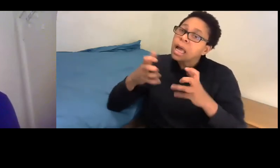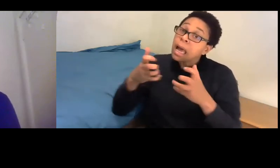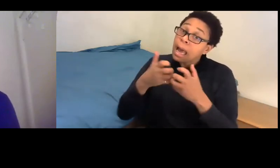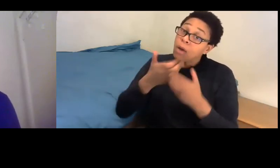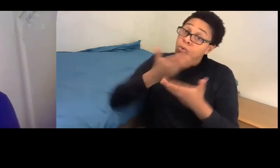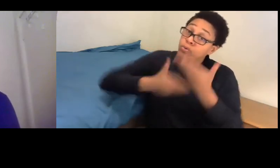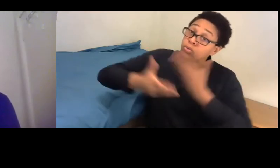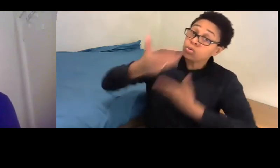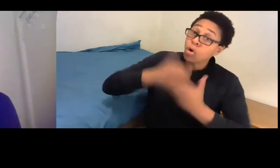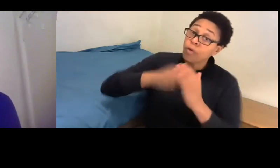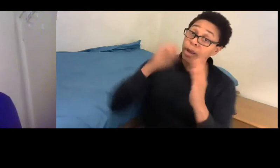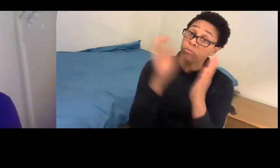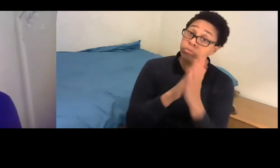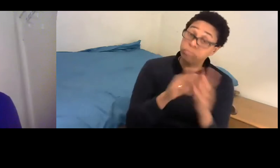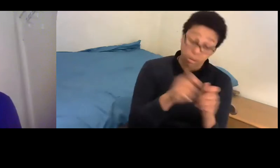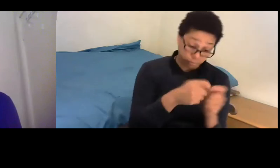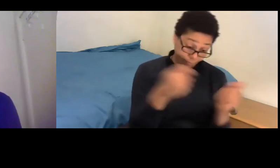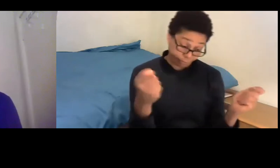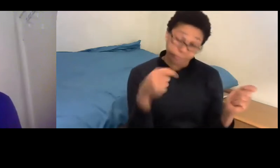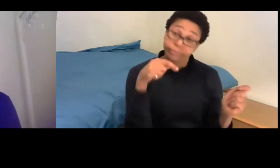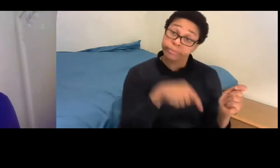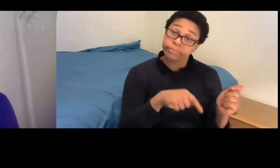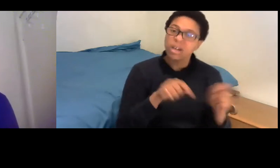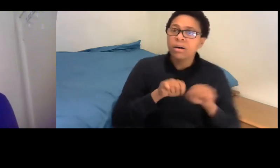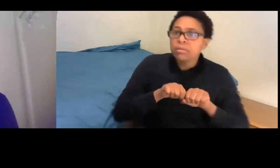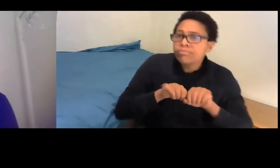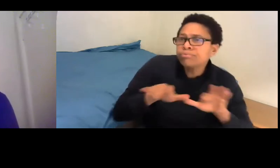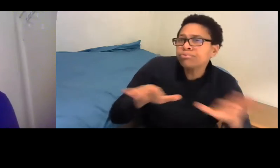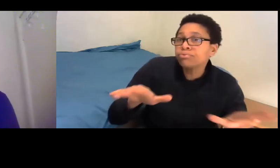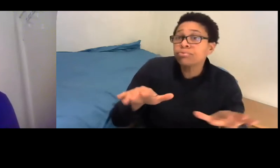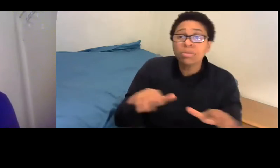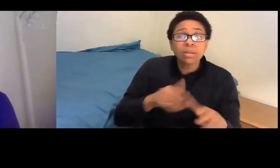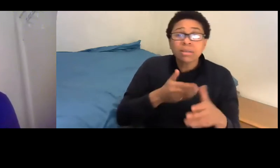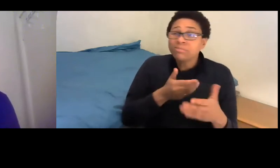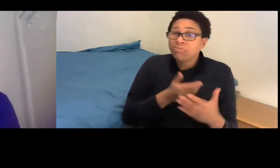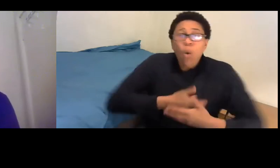even in the progressive outlets like the Guardian, it seemed to